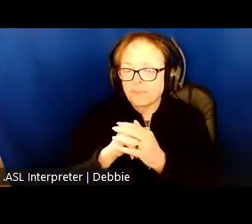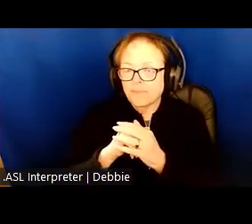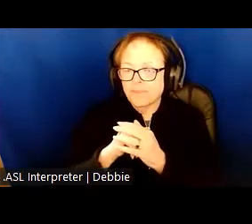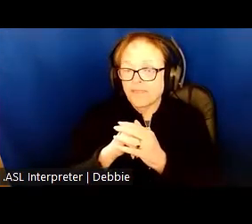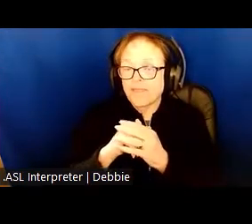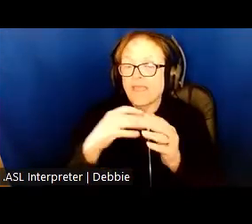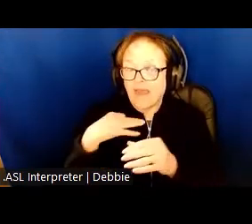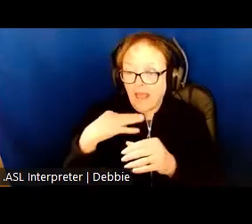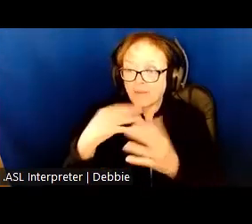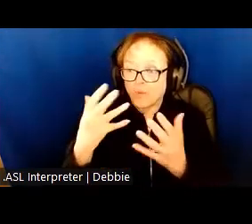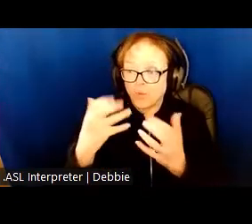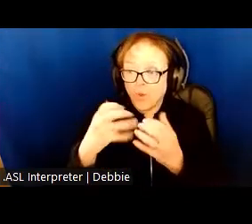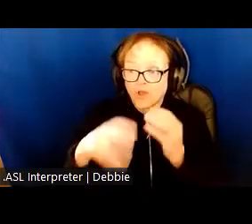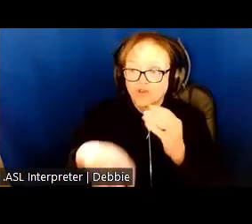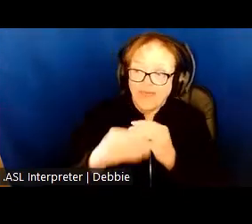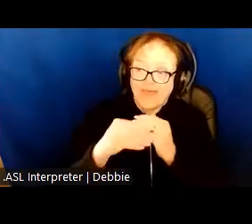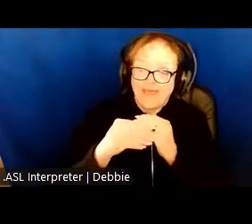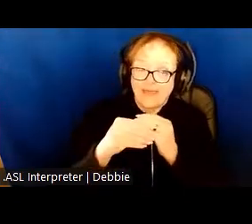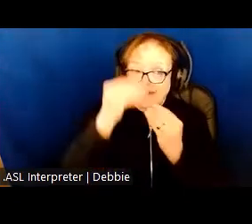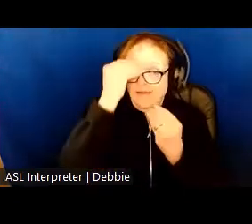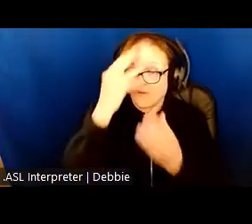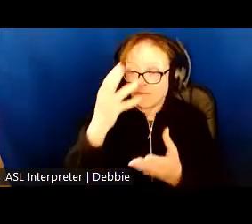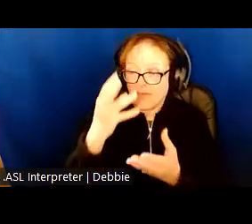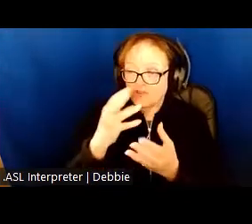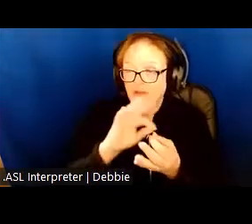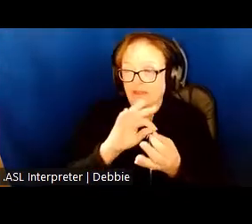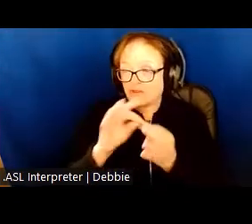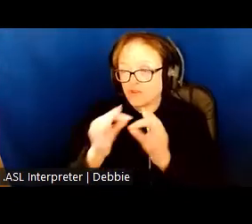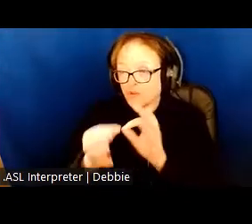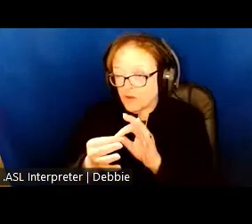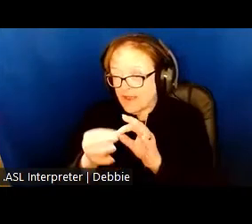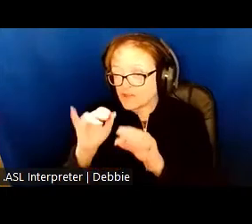Applicants who wish to include interpretation of the work or information about their creative